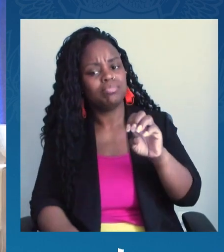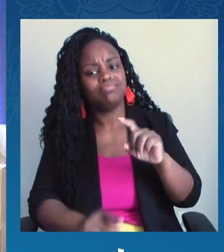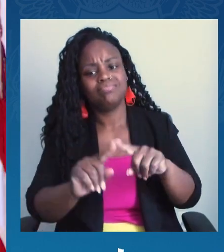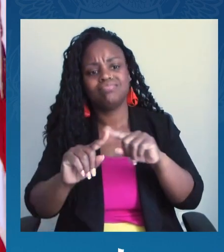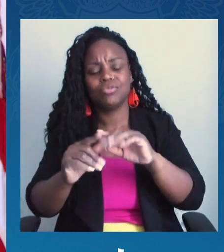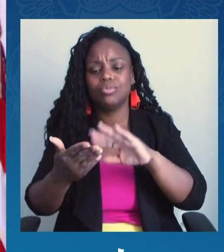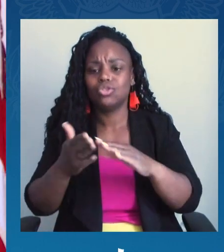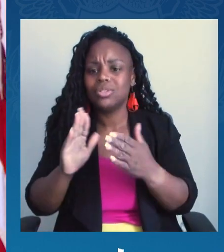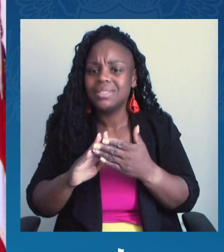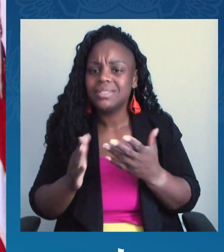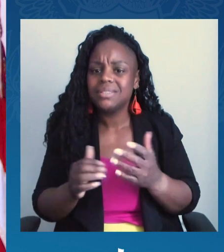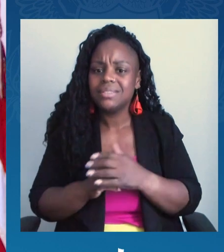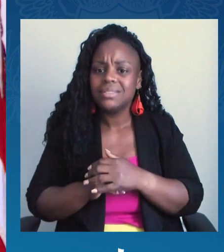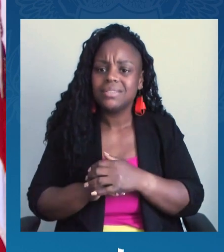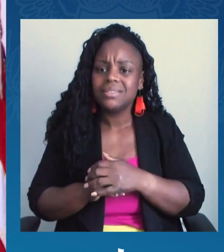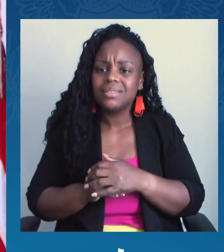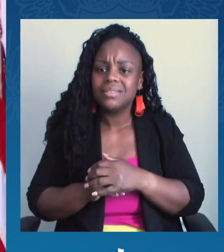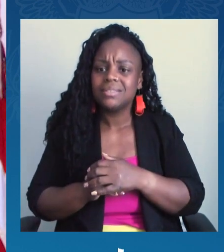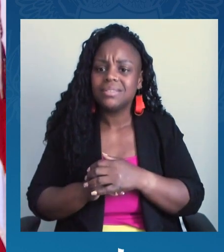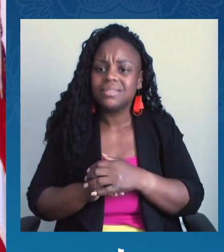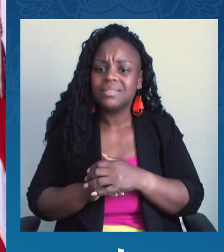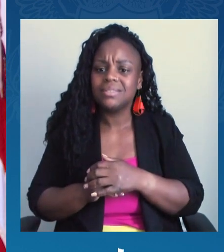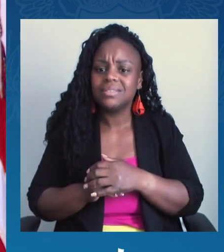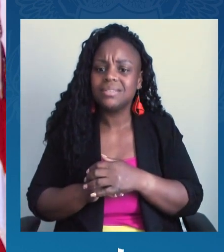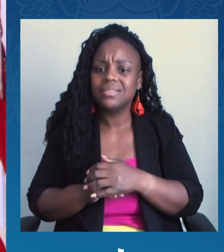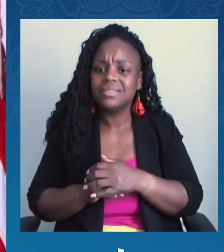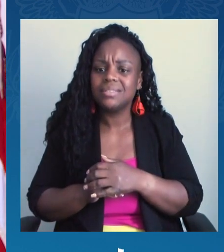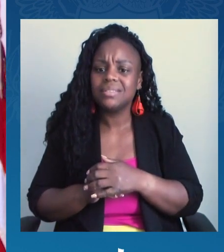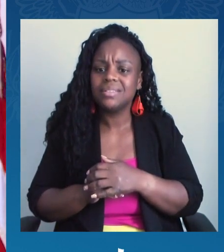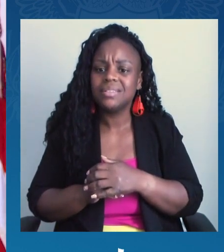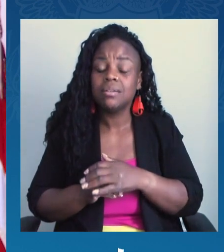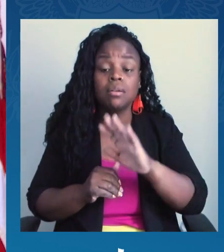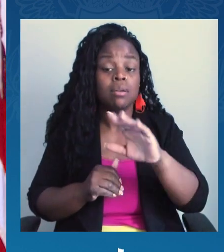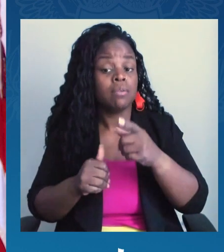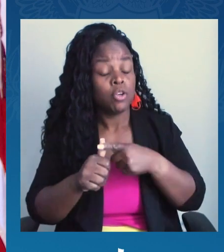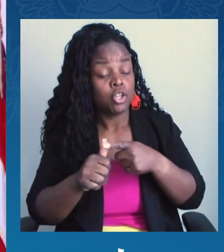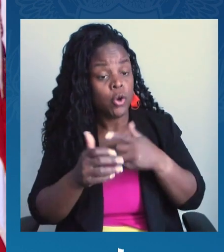Well, first of all, I'll say that I do believe in many ways